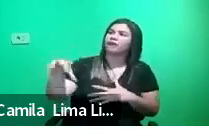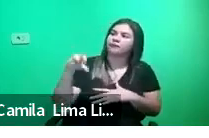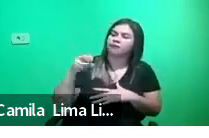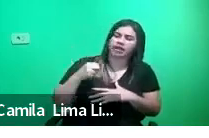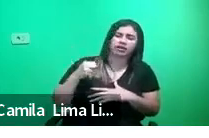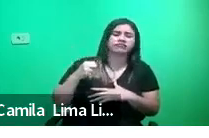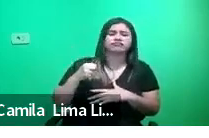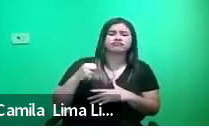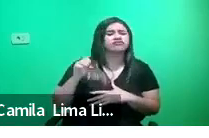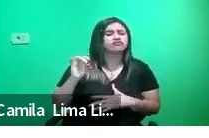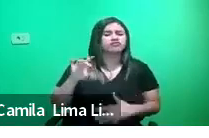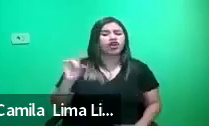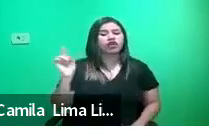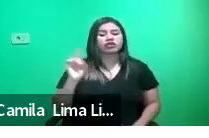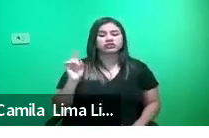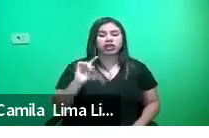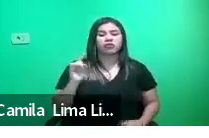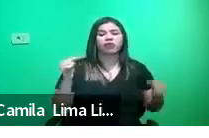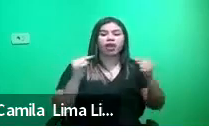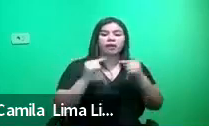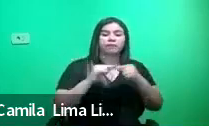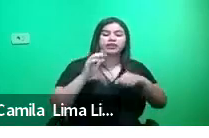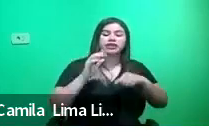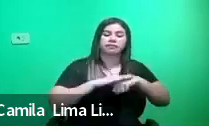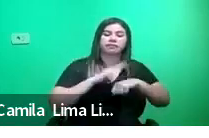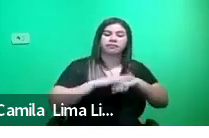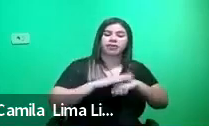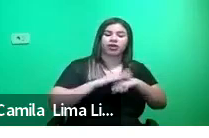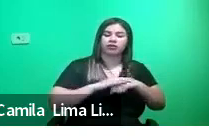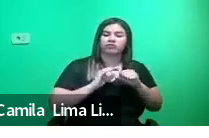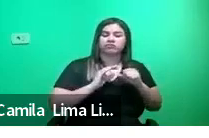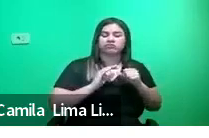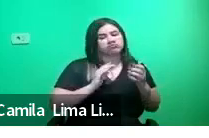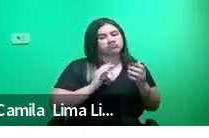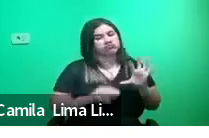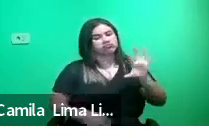, pointing, emerges from our pointing, emerges from a manual act related related to t related to exploration and